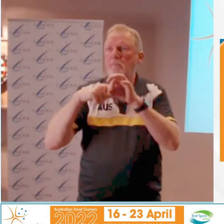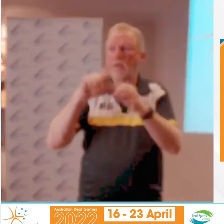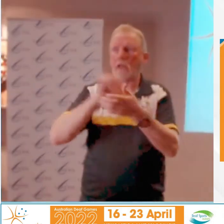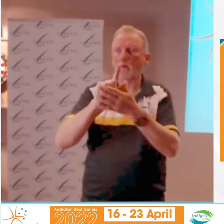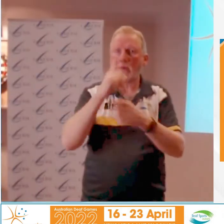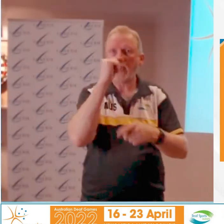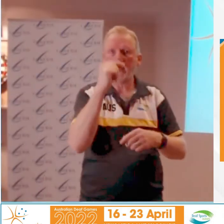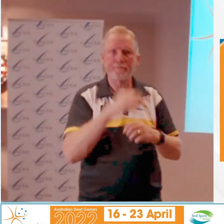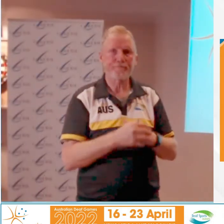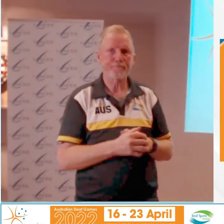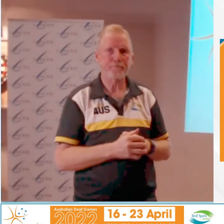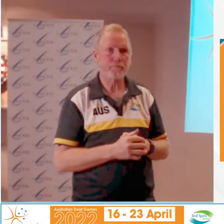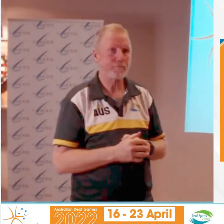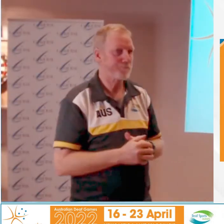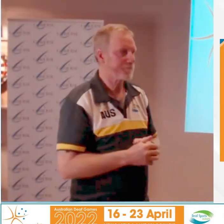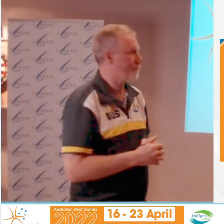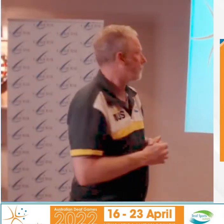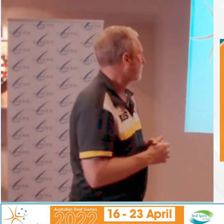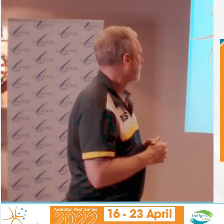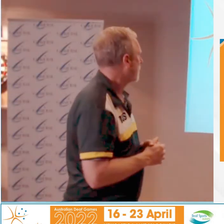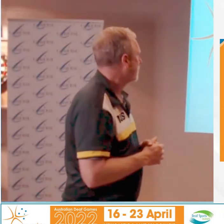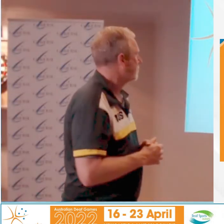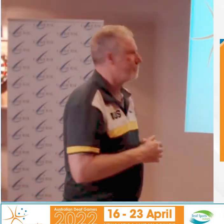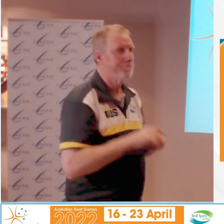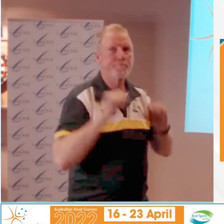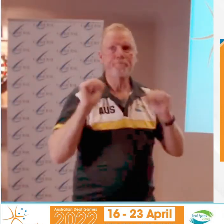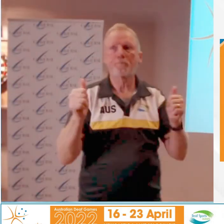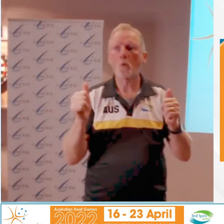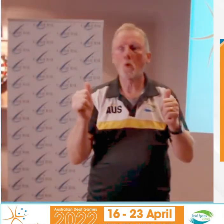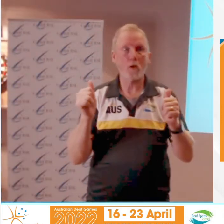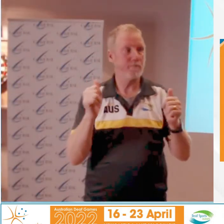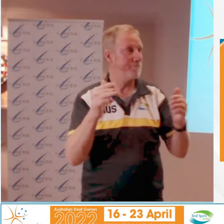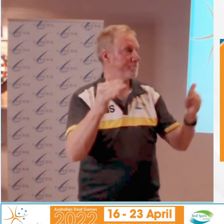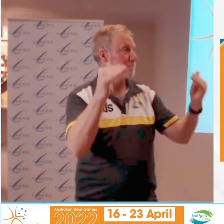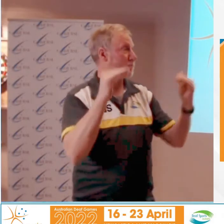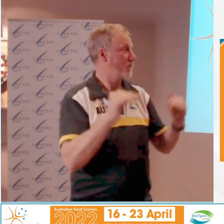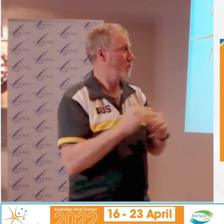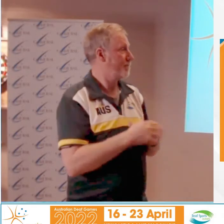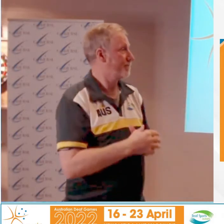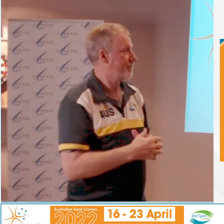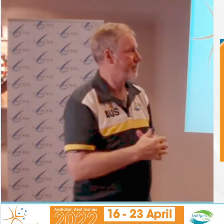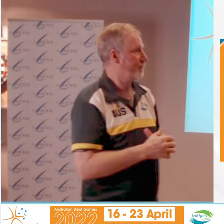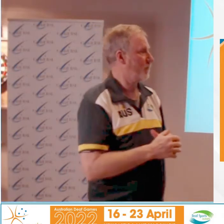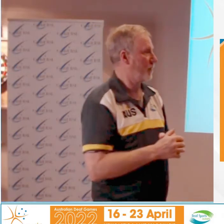you can ask questions later all right next slide